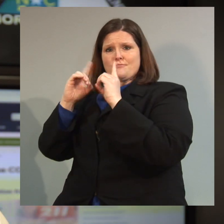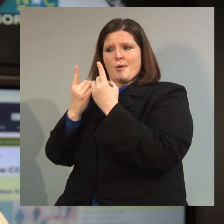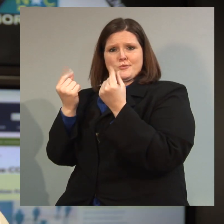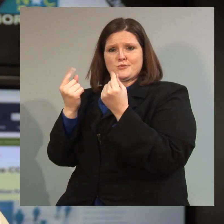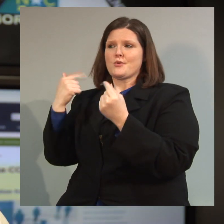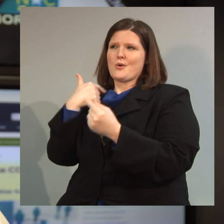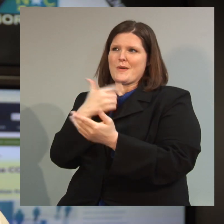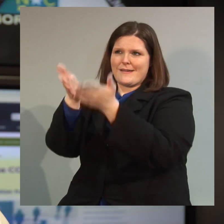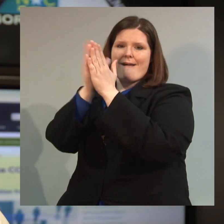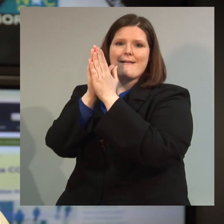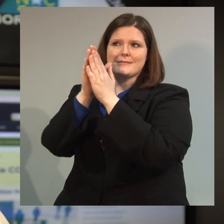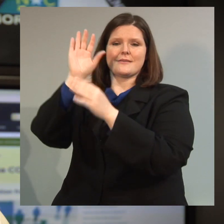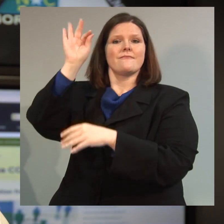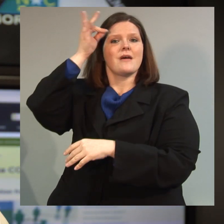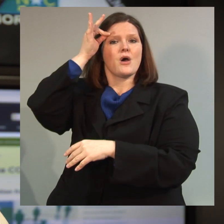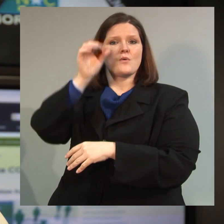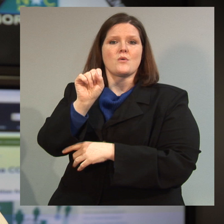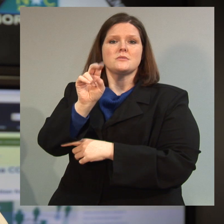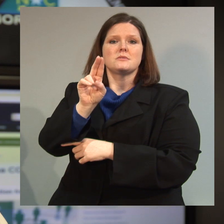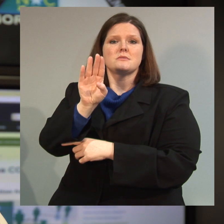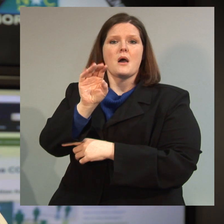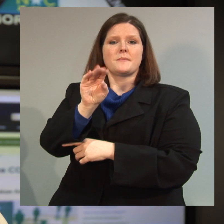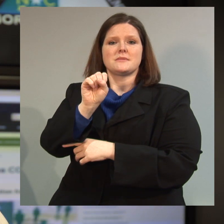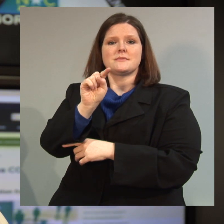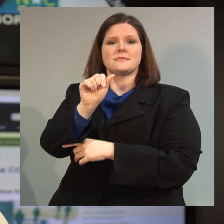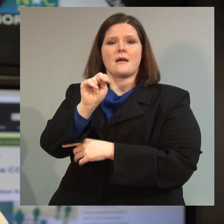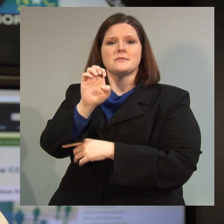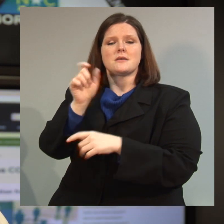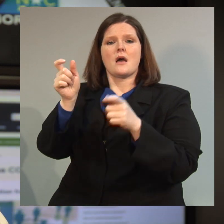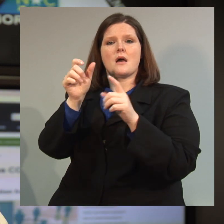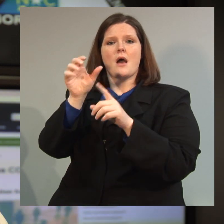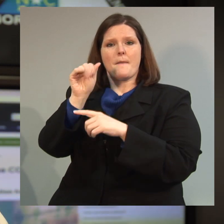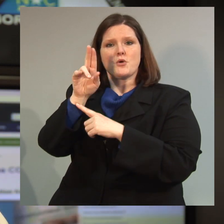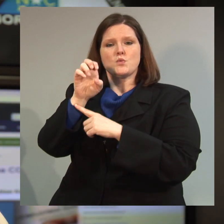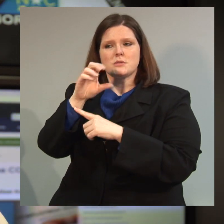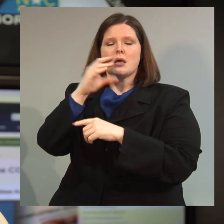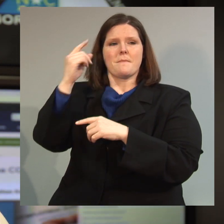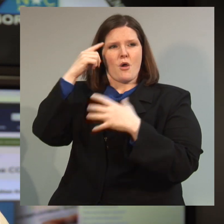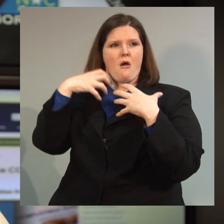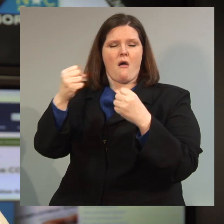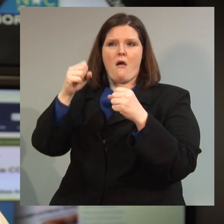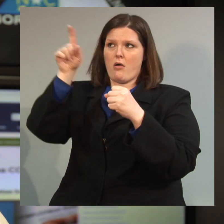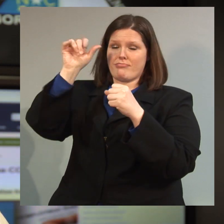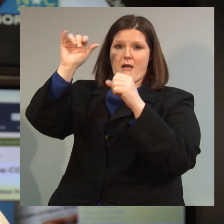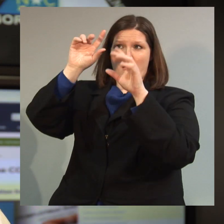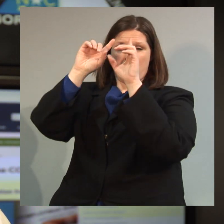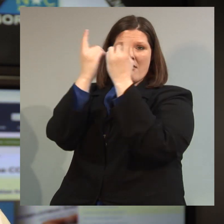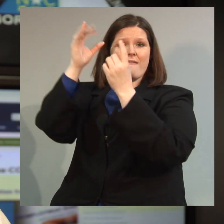We recently were awarded a grant from the federal Substance Abuse and Mental Health Services Administration for 2 million dollars.